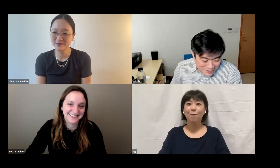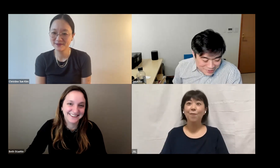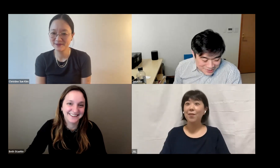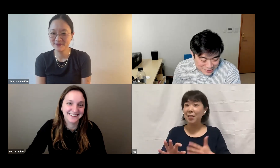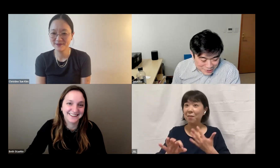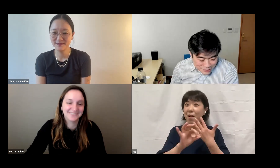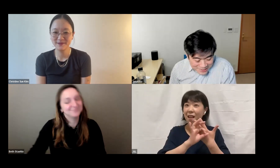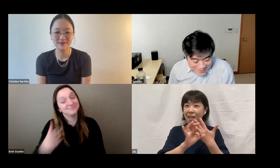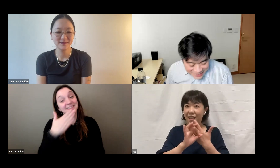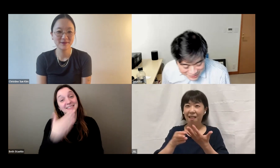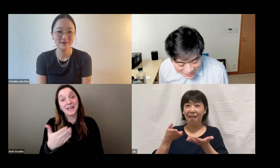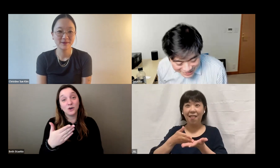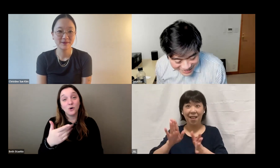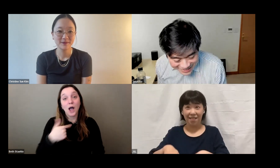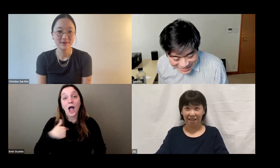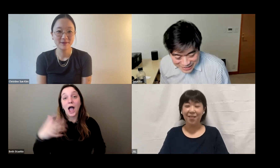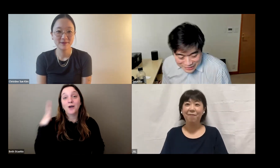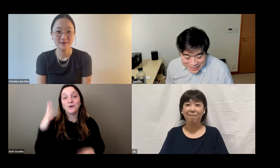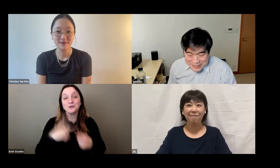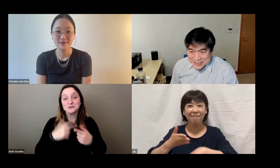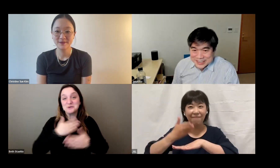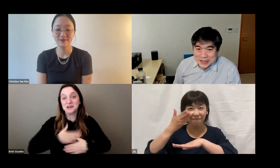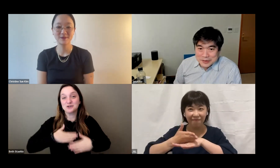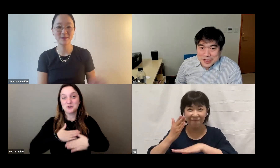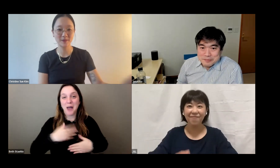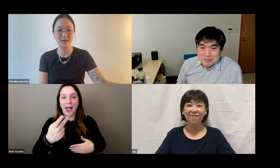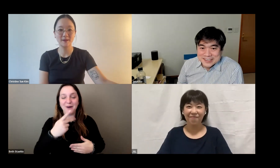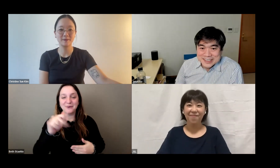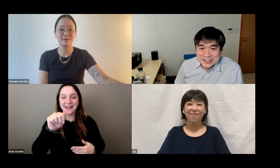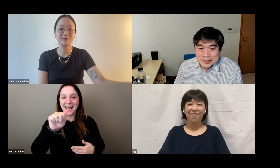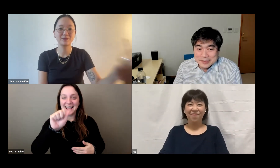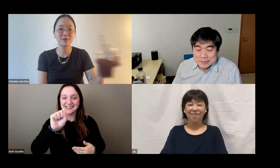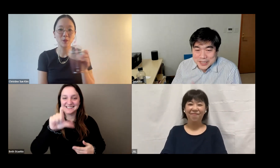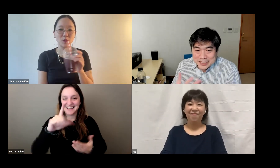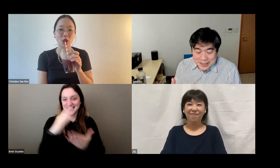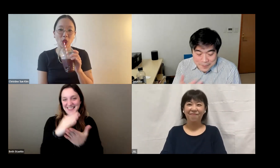I used to enjoy our ASL lessons and I miss hearing them but